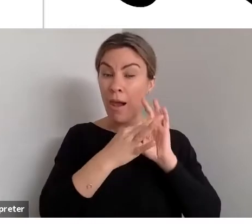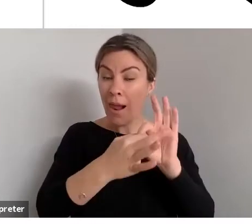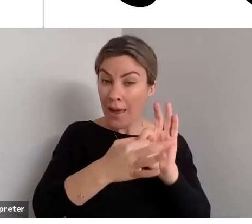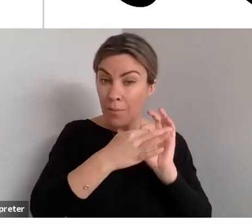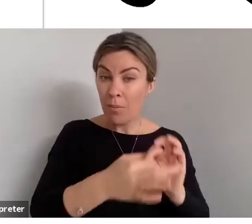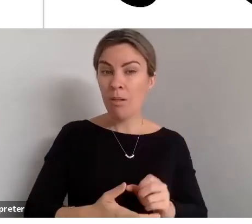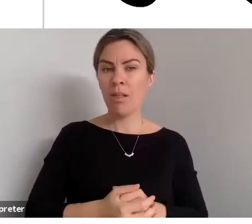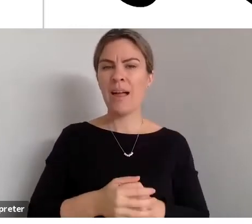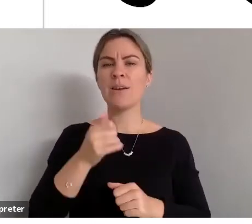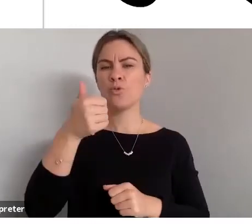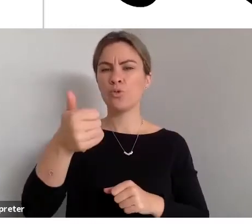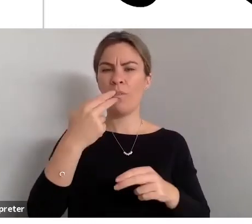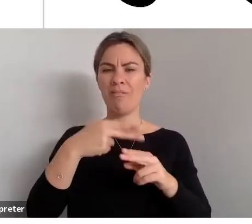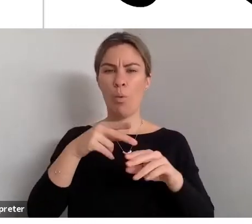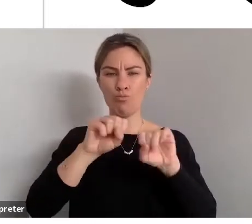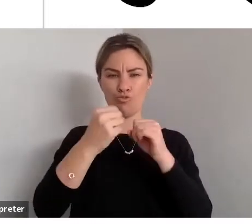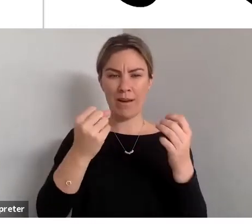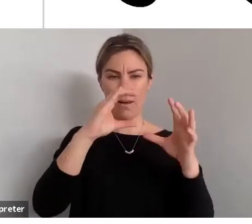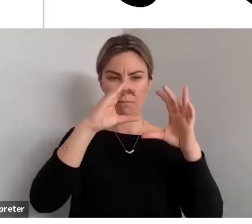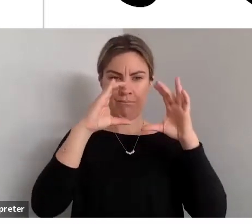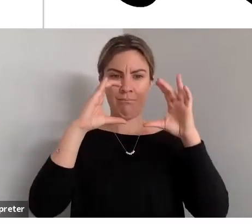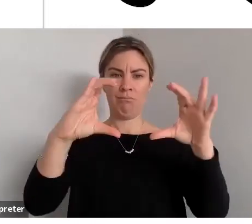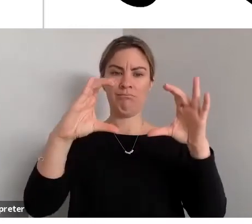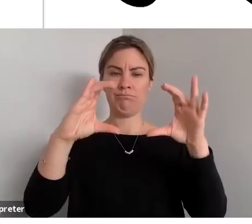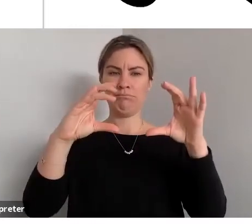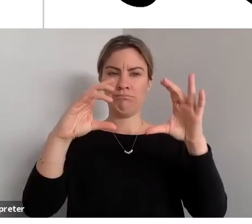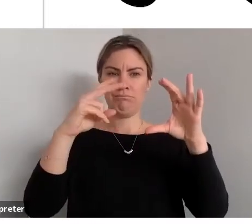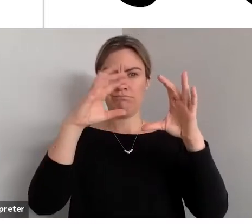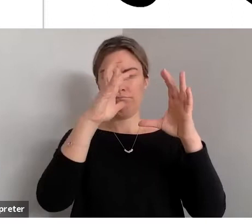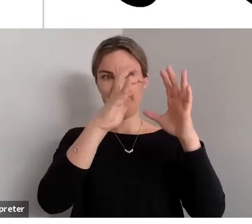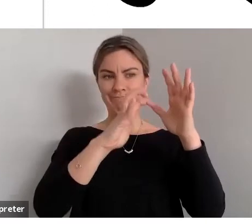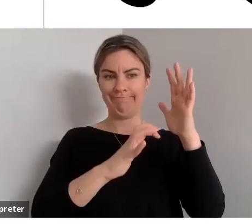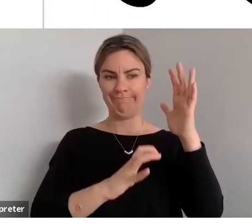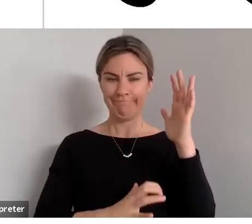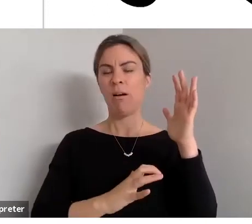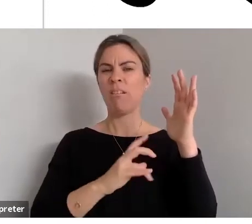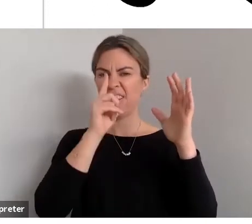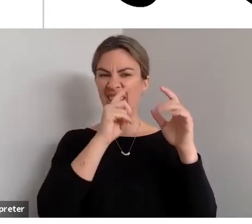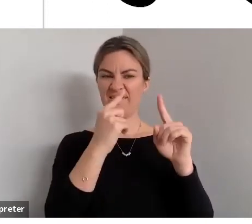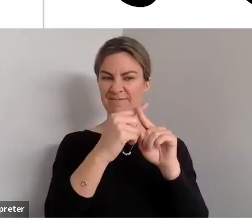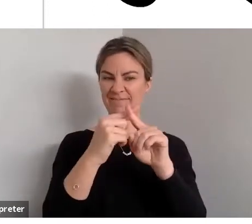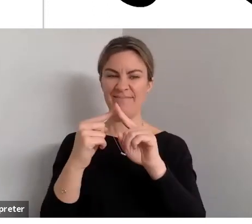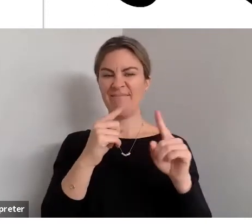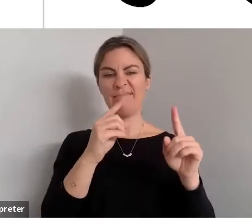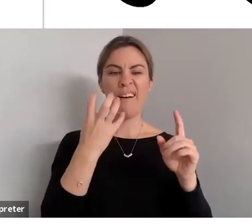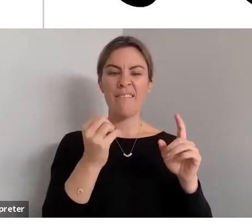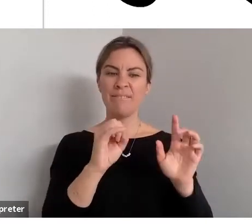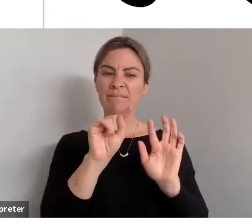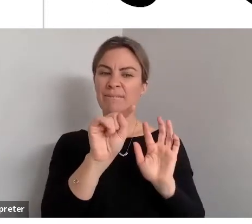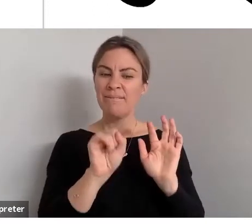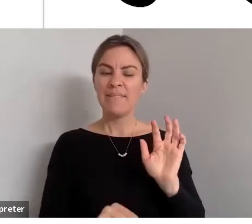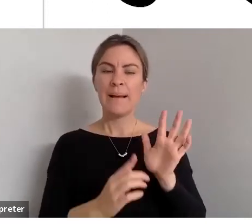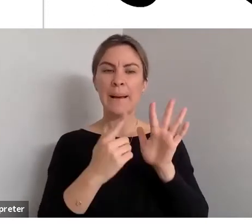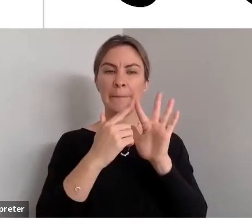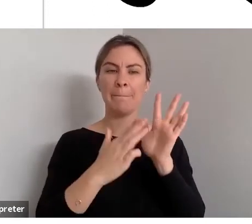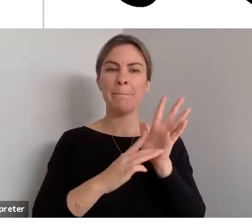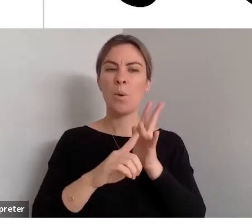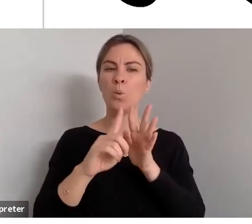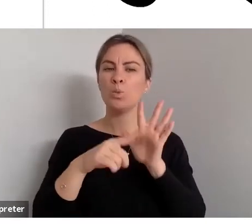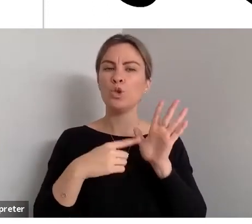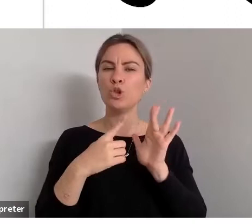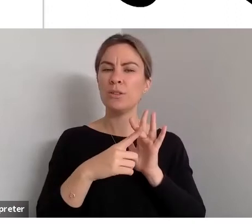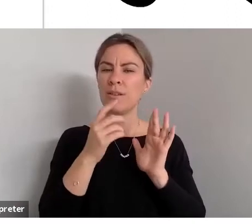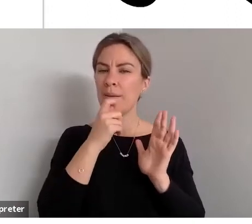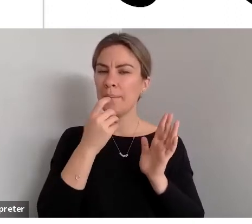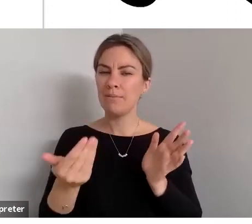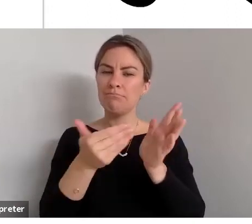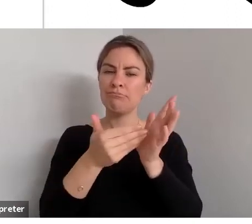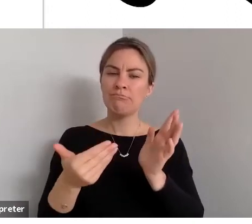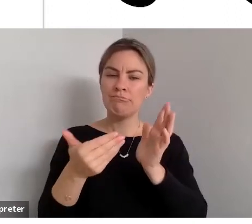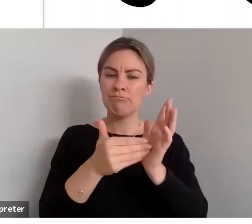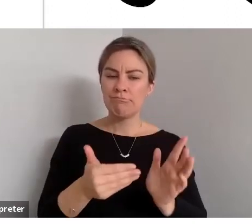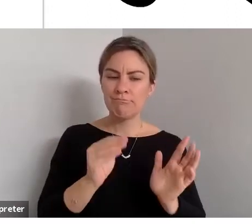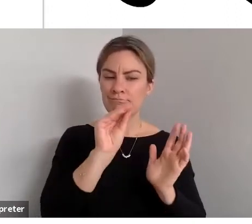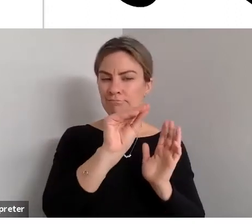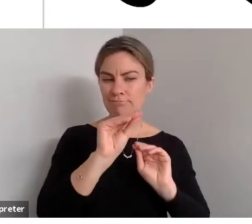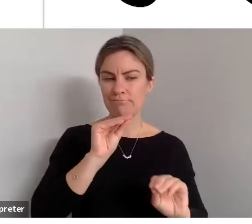You can use these to act as dividers between points.